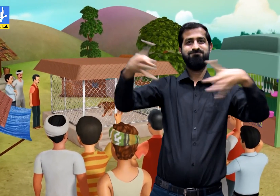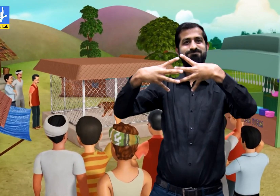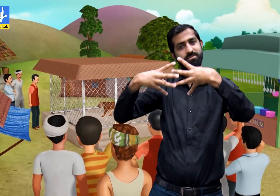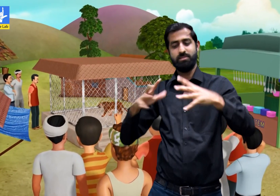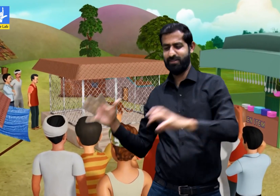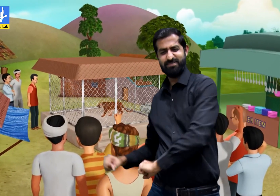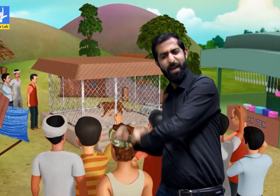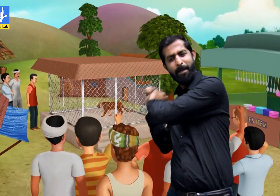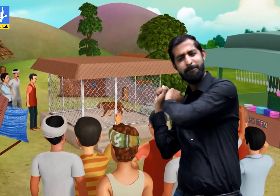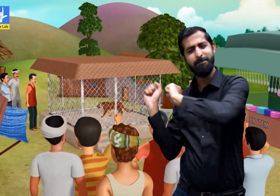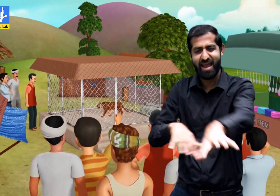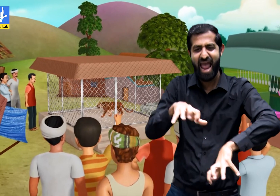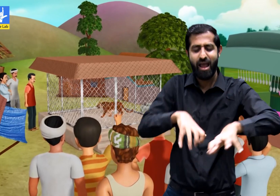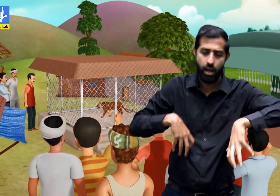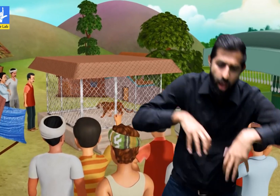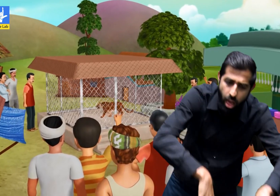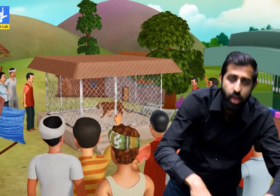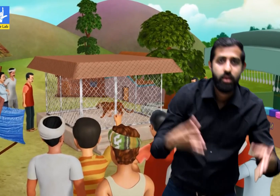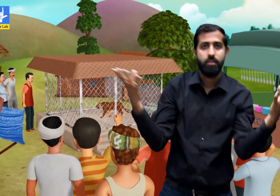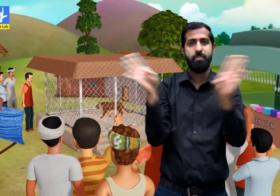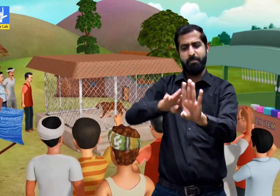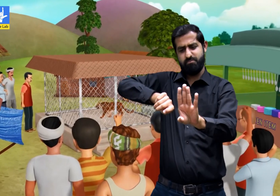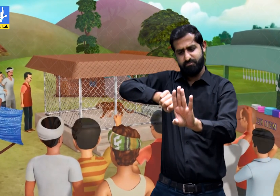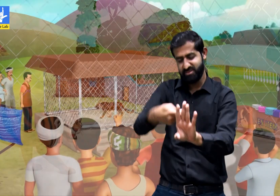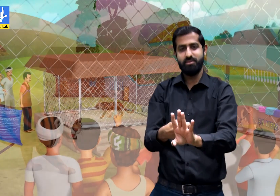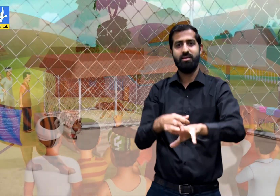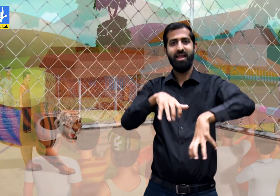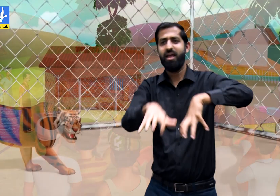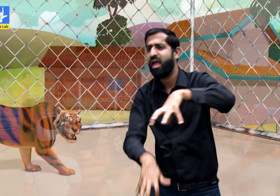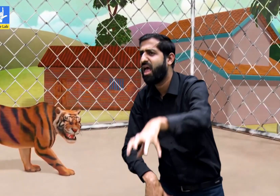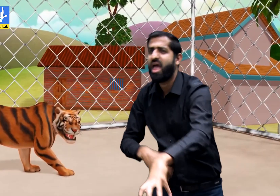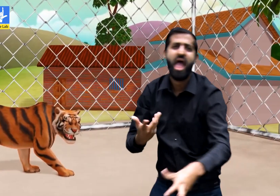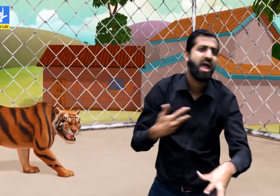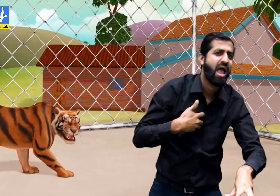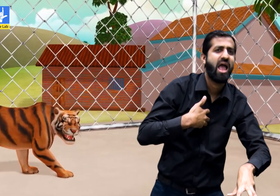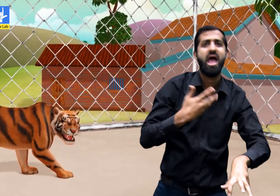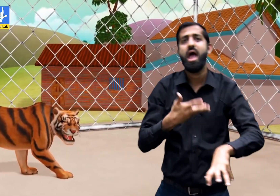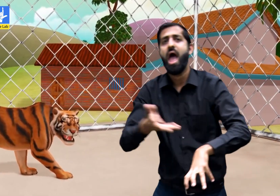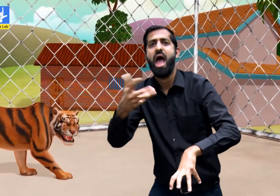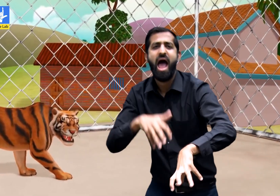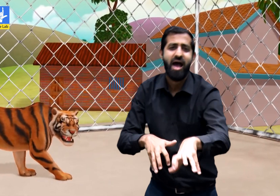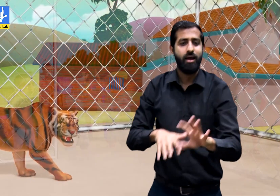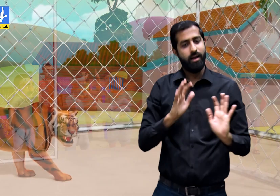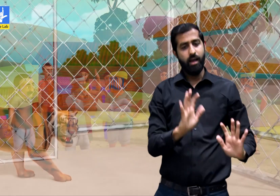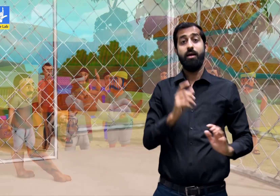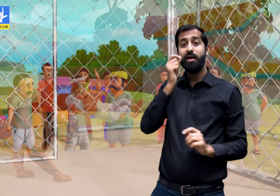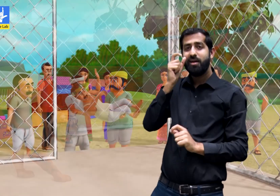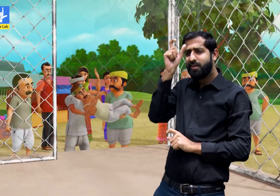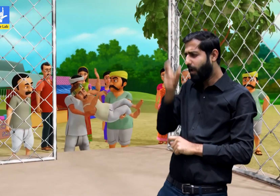They threw him inside that cage and locked him. The tiger was looking for a way to escape.